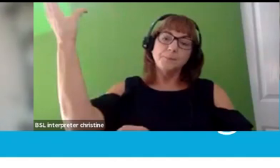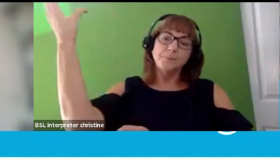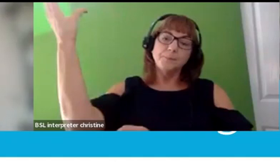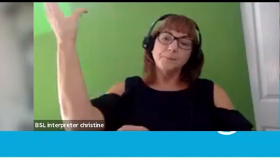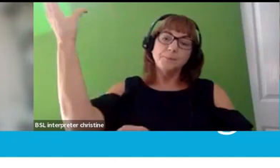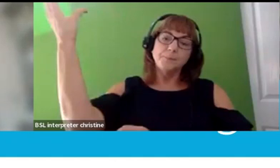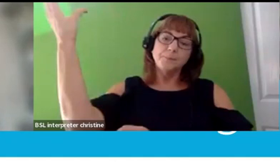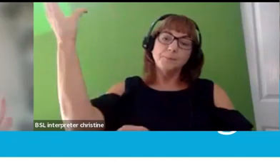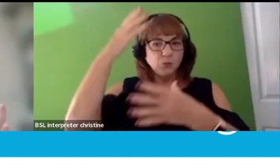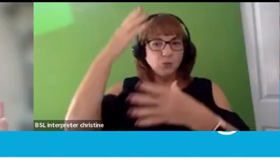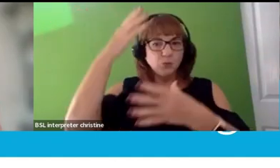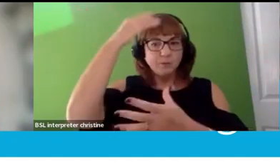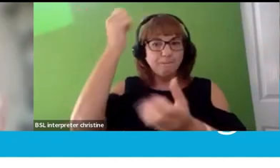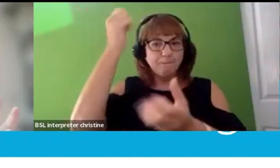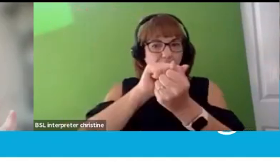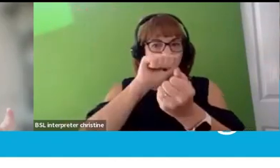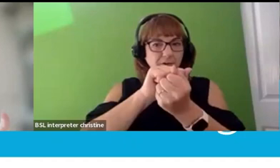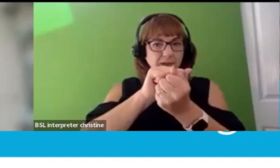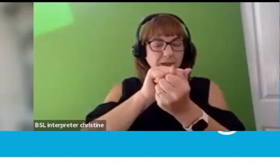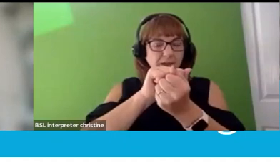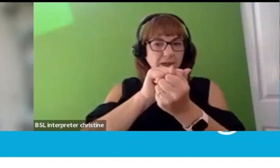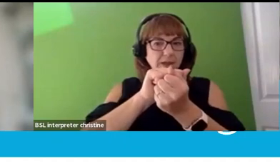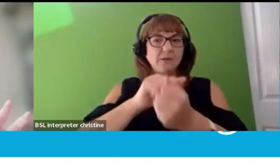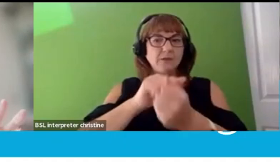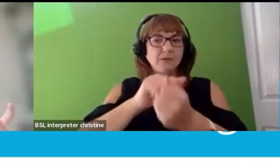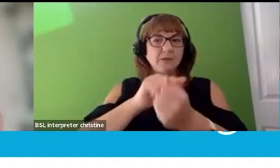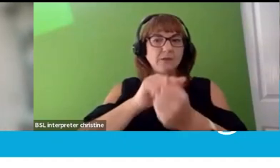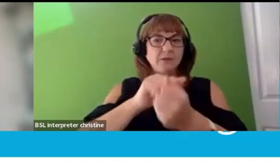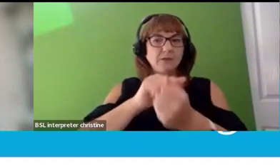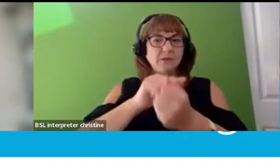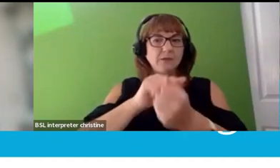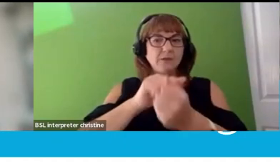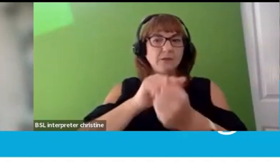so what I'd like you to do if you'd like to for a second, is close your eyes. See if you